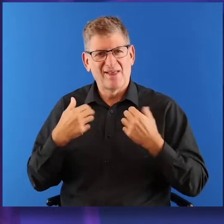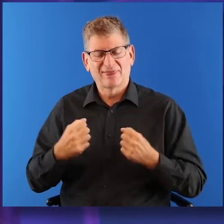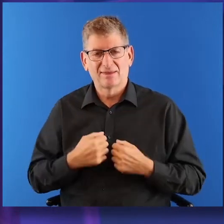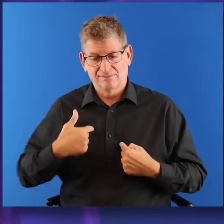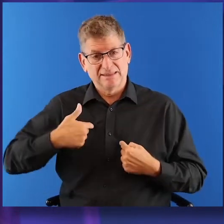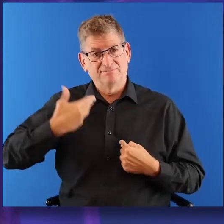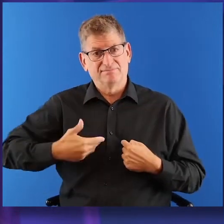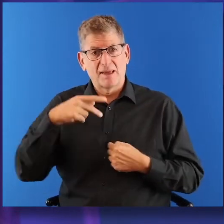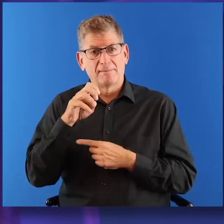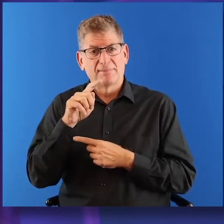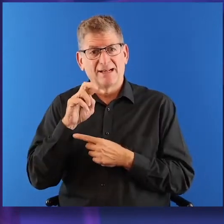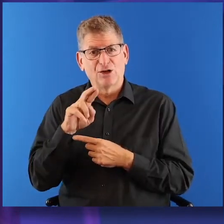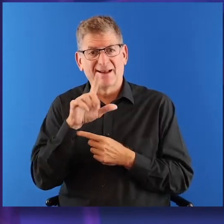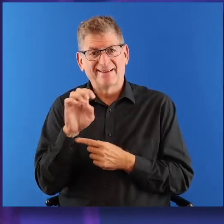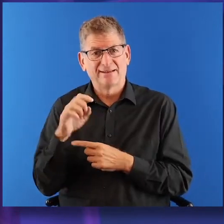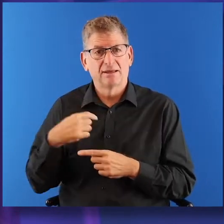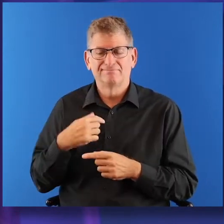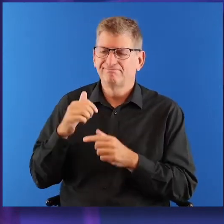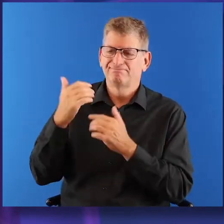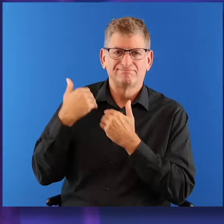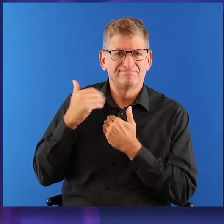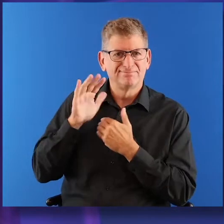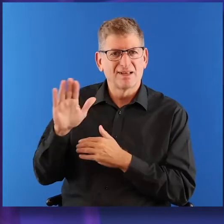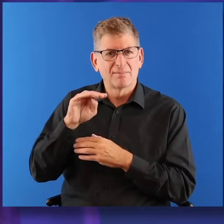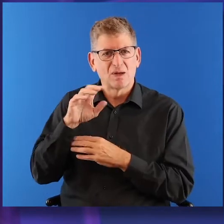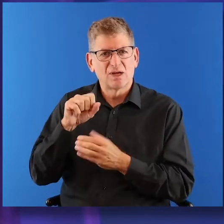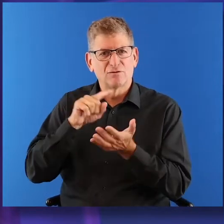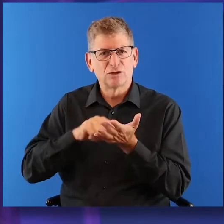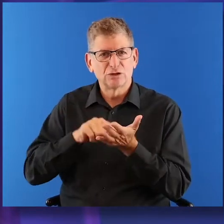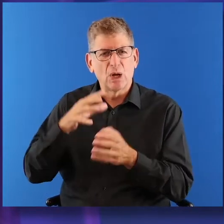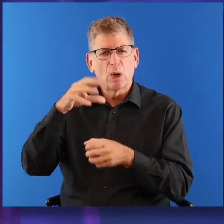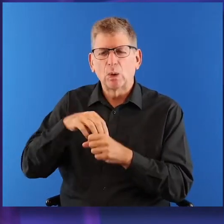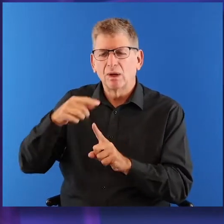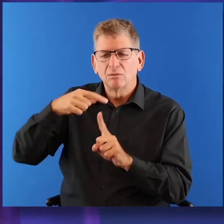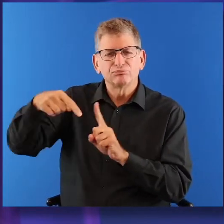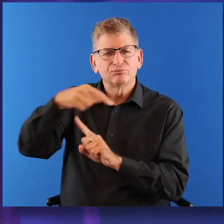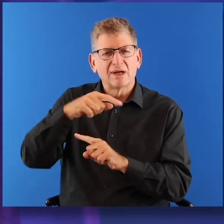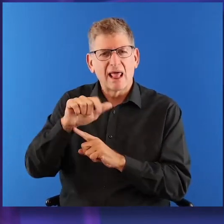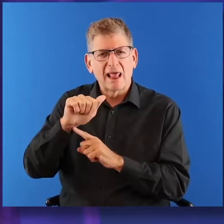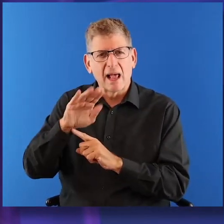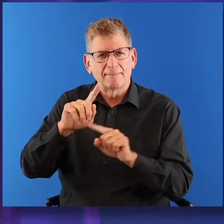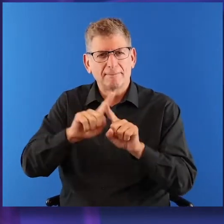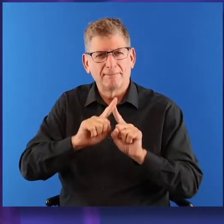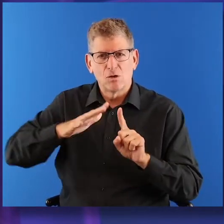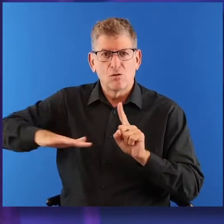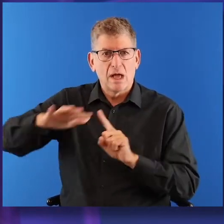the world as well as the incubation teams for new products and new lines of business that emerge from our research.